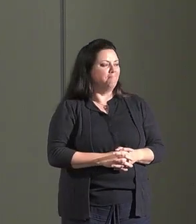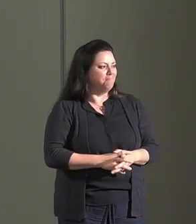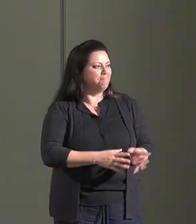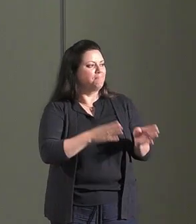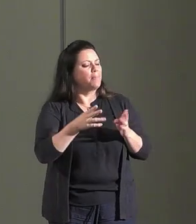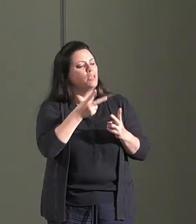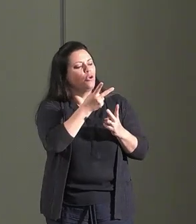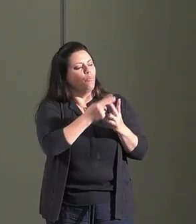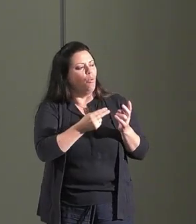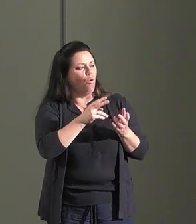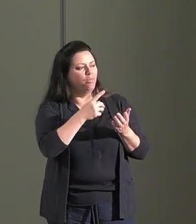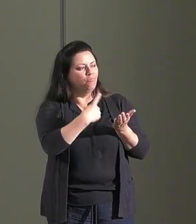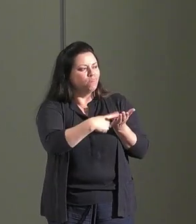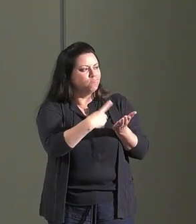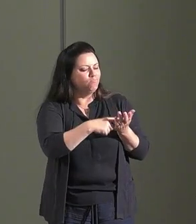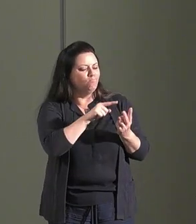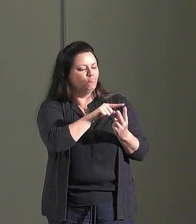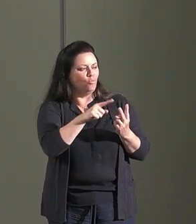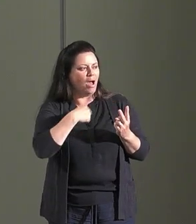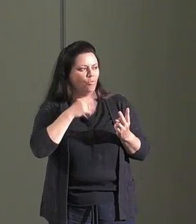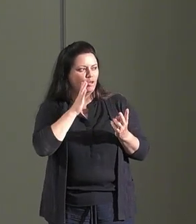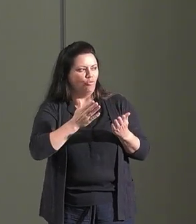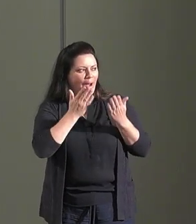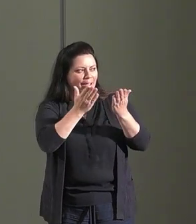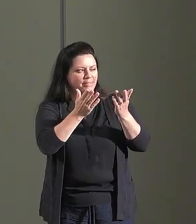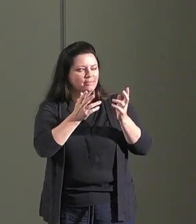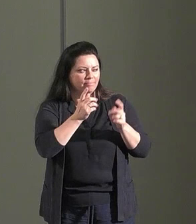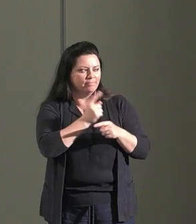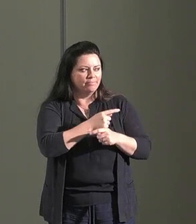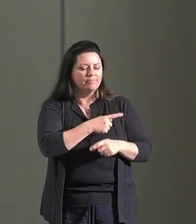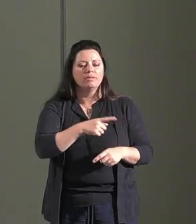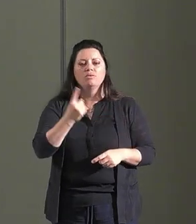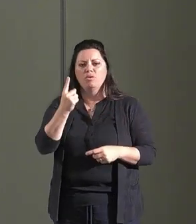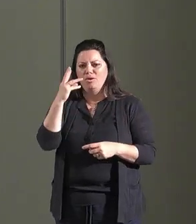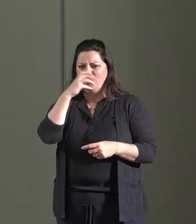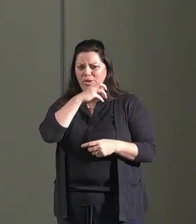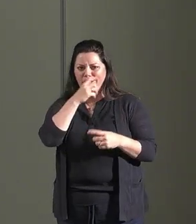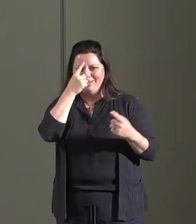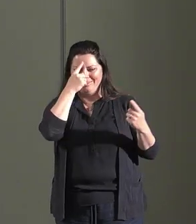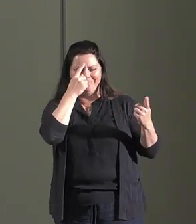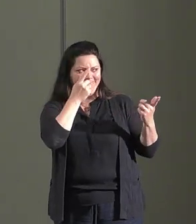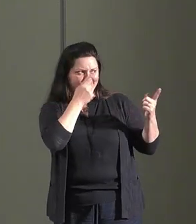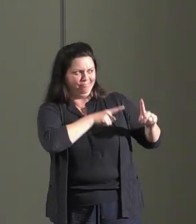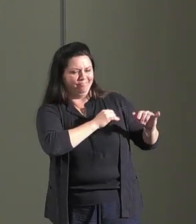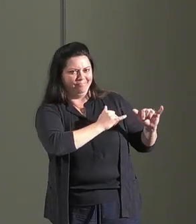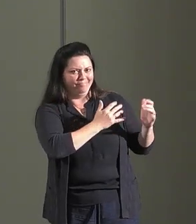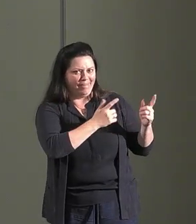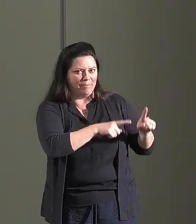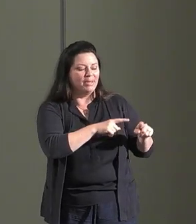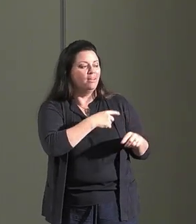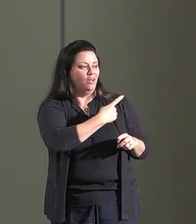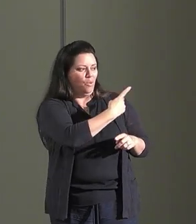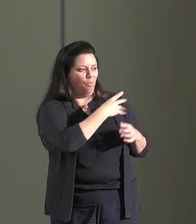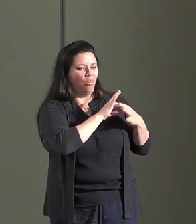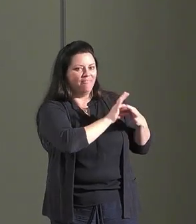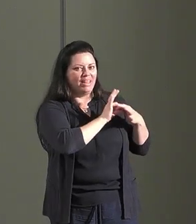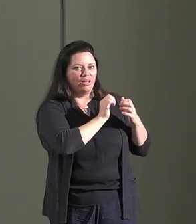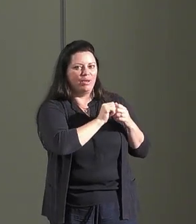I would raise. One weird coincidence Alan and I are both affiliated with Syracuse. I'm a master